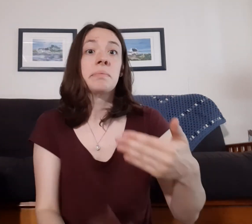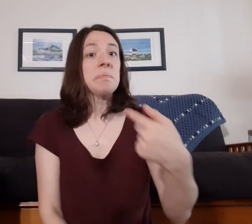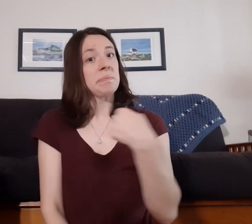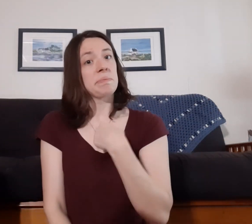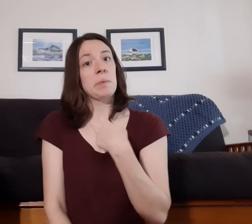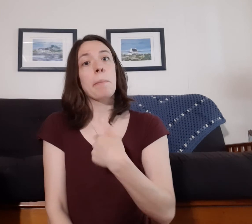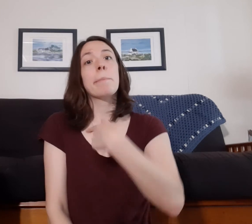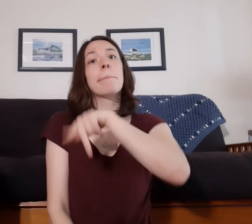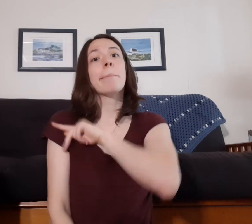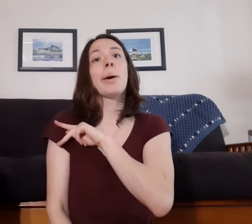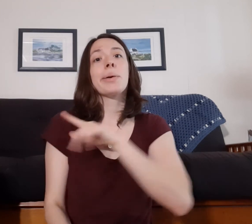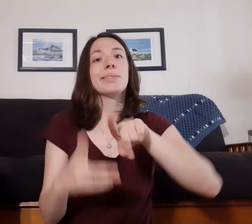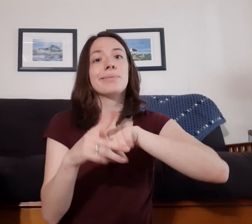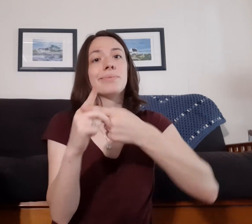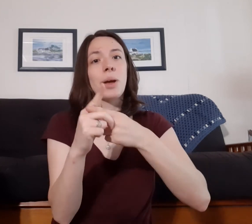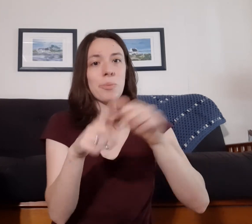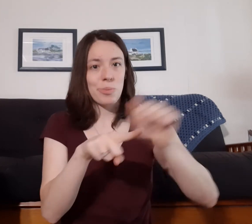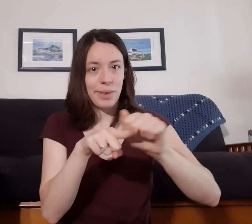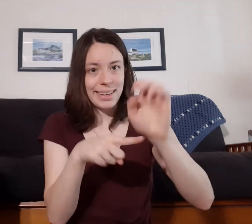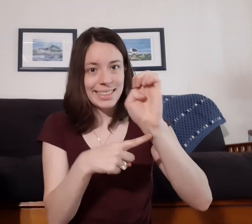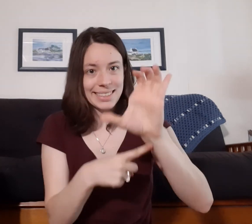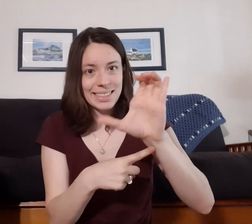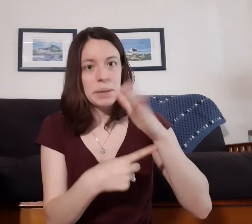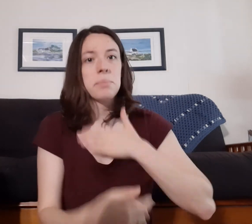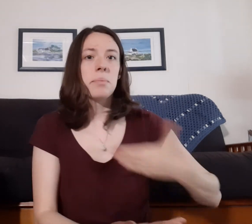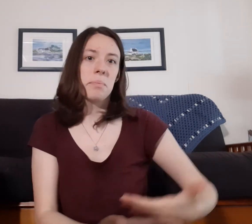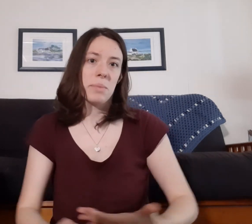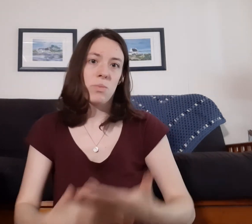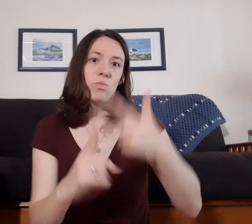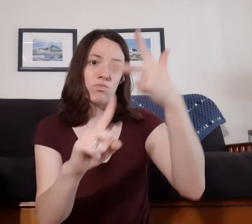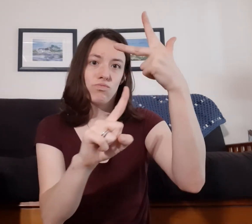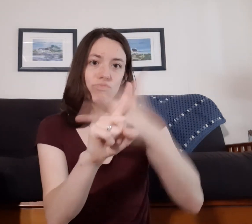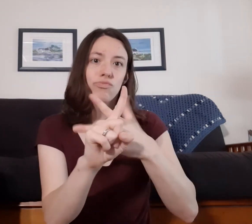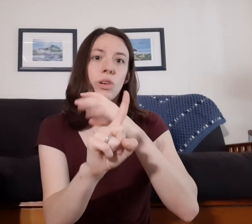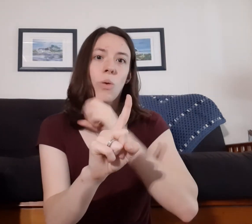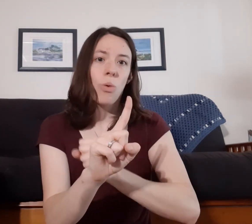I personally started practicing EC when my baby was three months old.